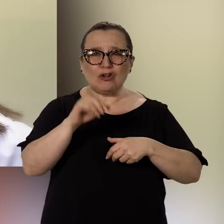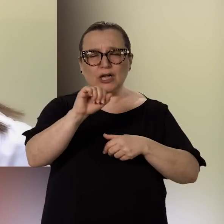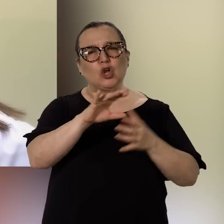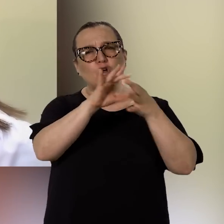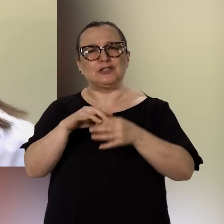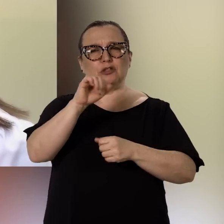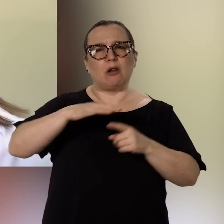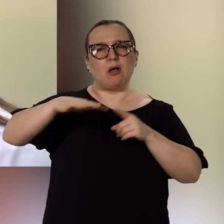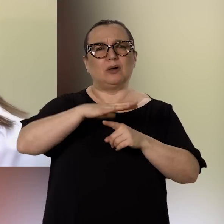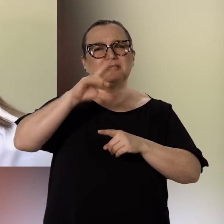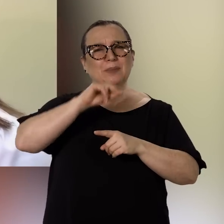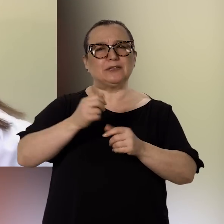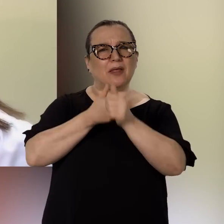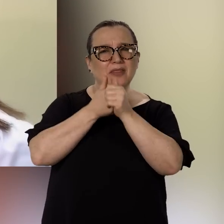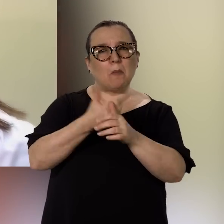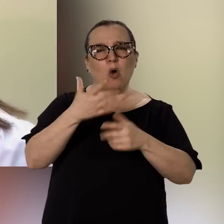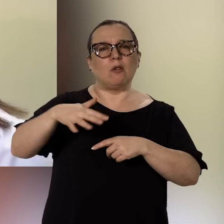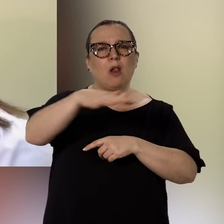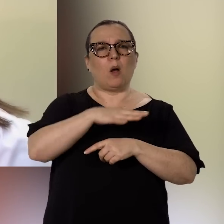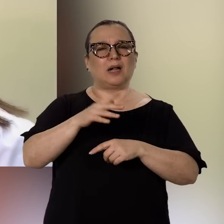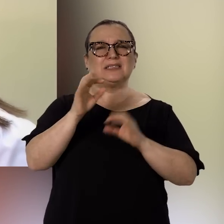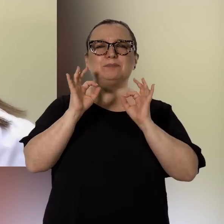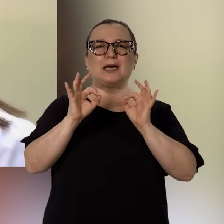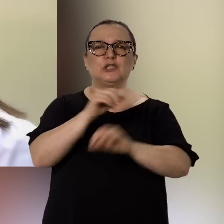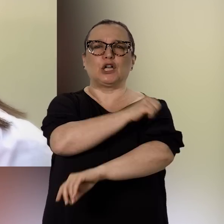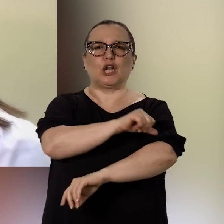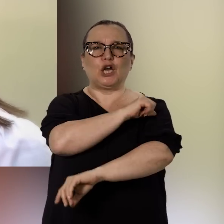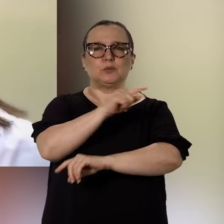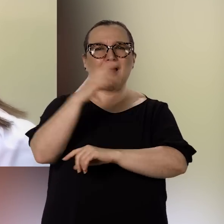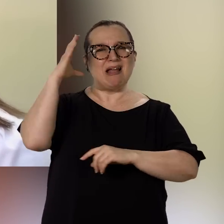again with family and friends I find that incredibly rewarding.